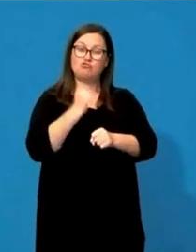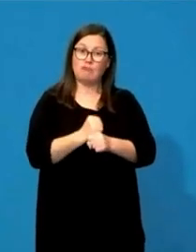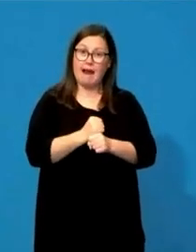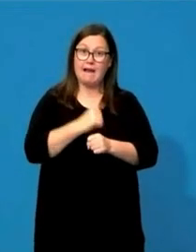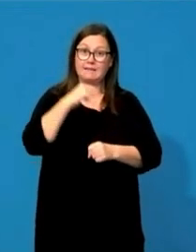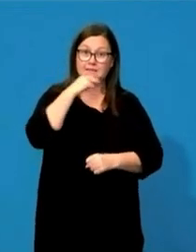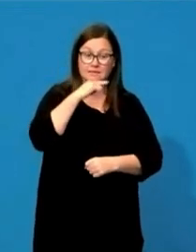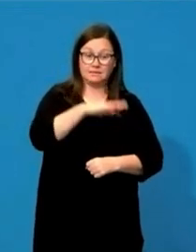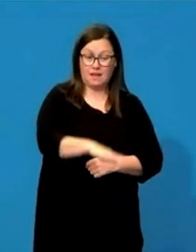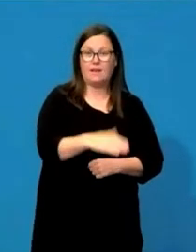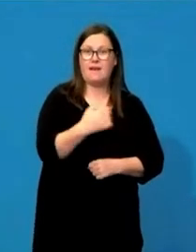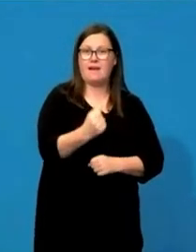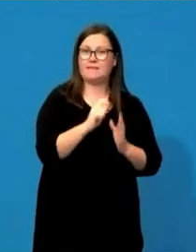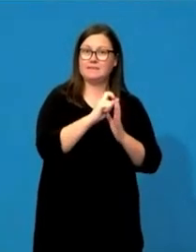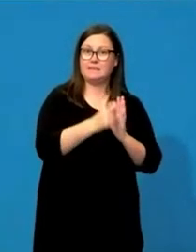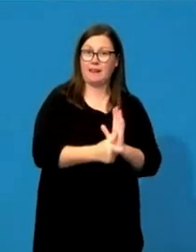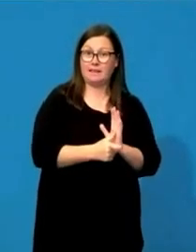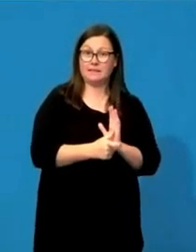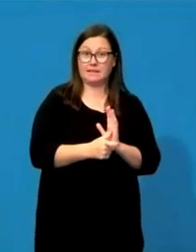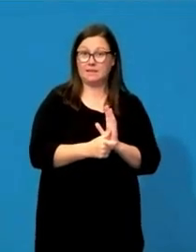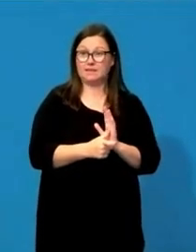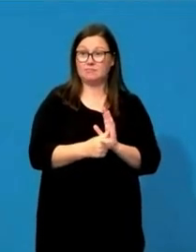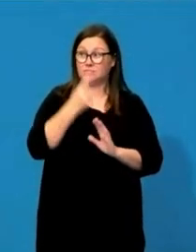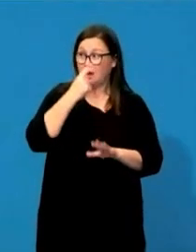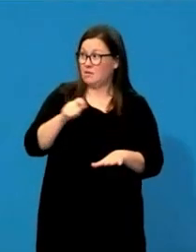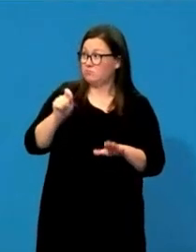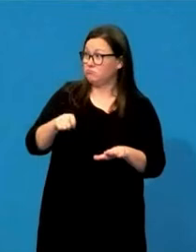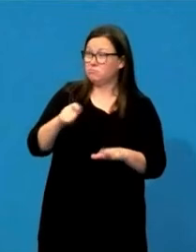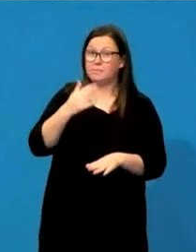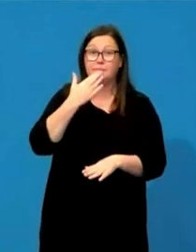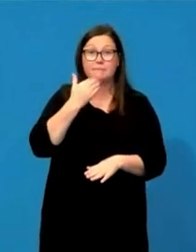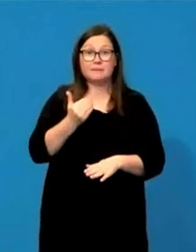Operator, can we hear the recording doc ID IND.0168.0001.0013.